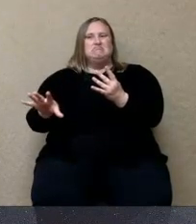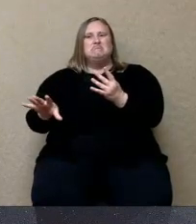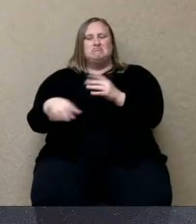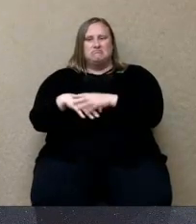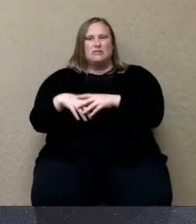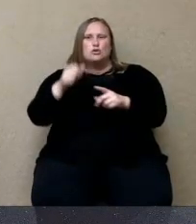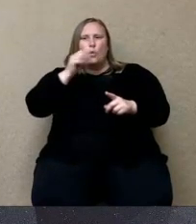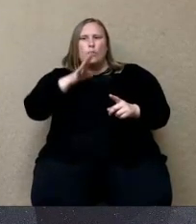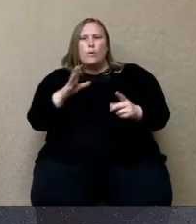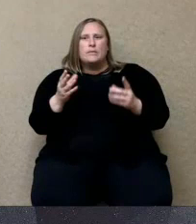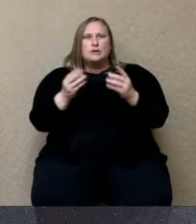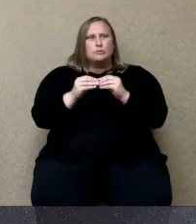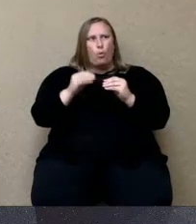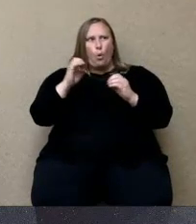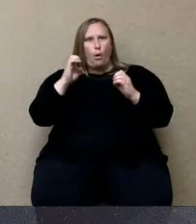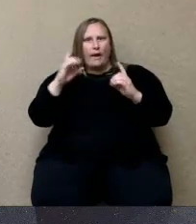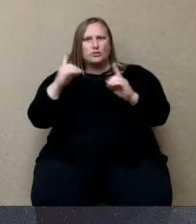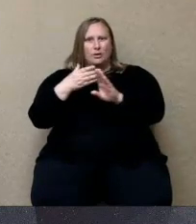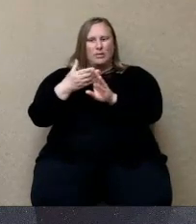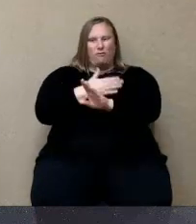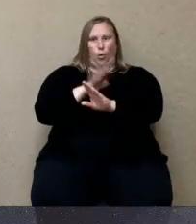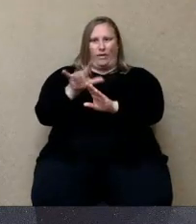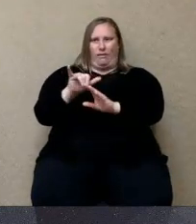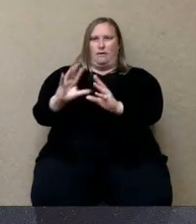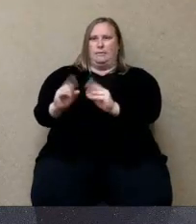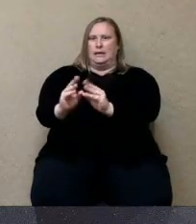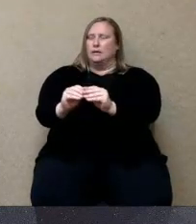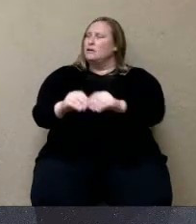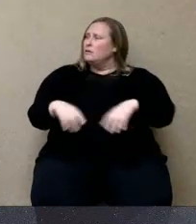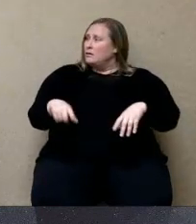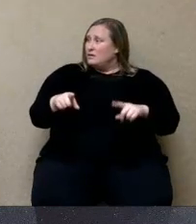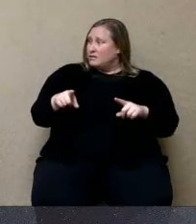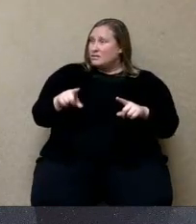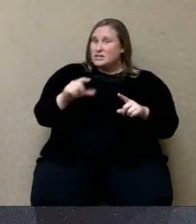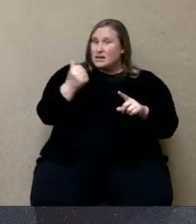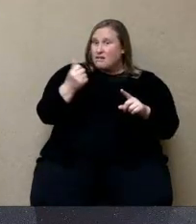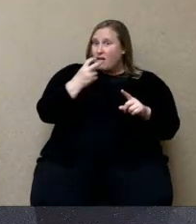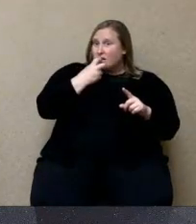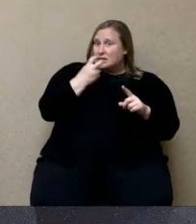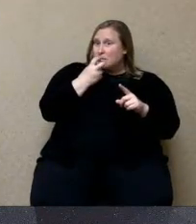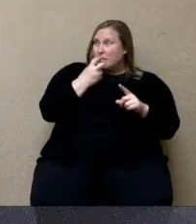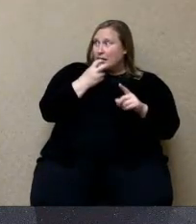little bit more educated going in. Oh good. And do you know, did another speech language pathologist